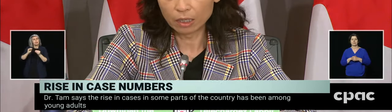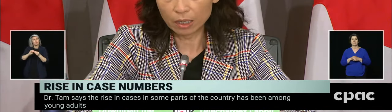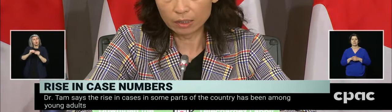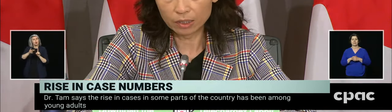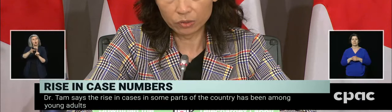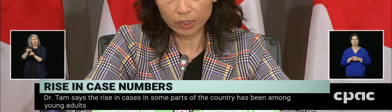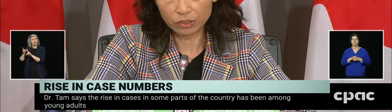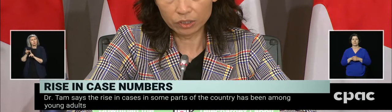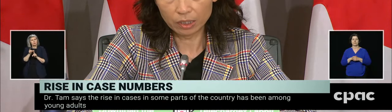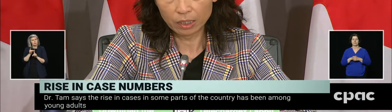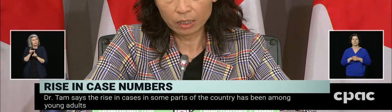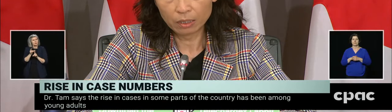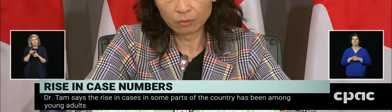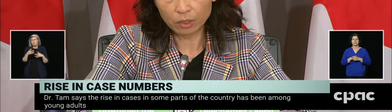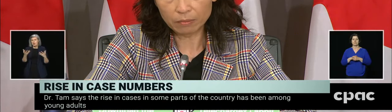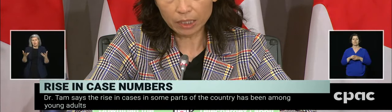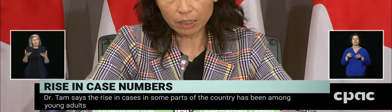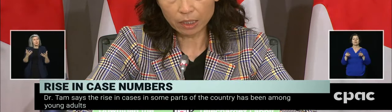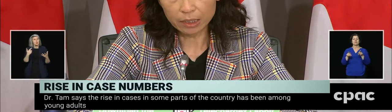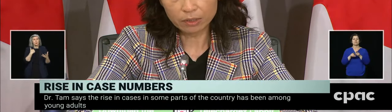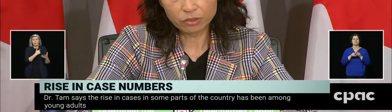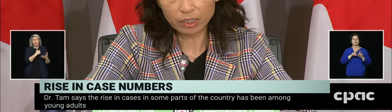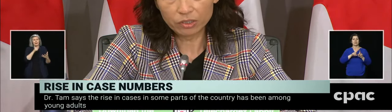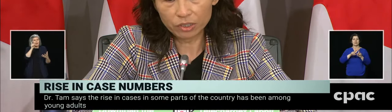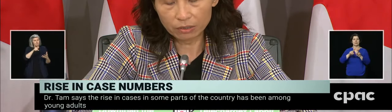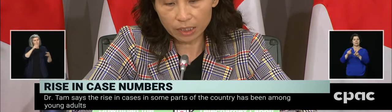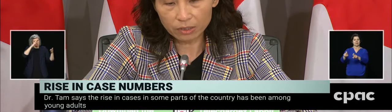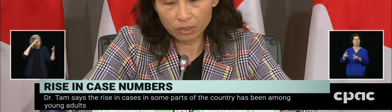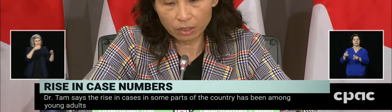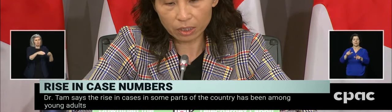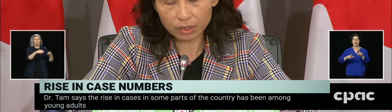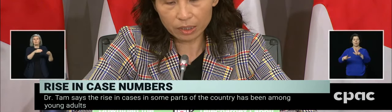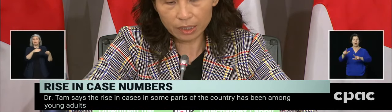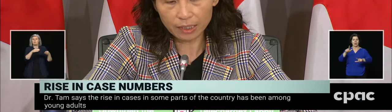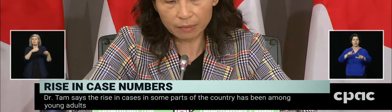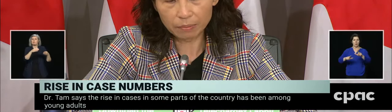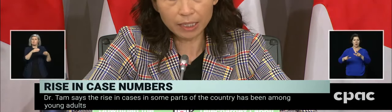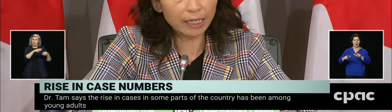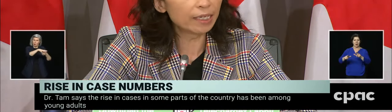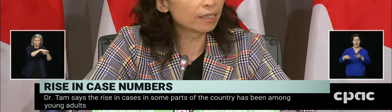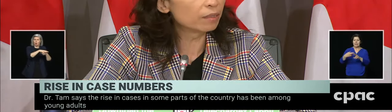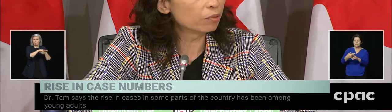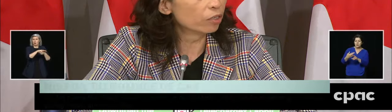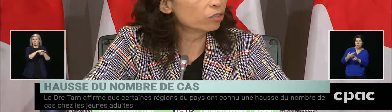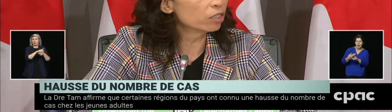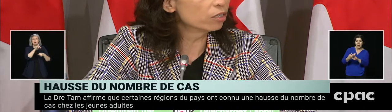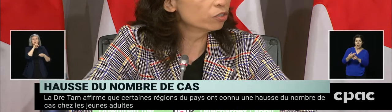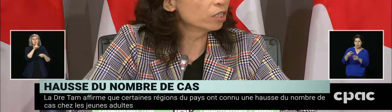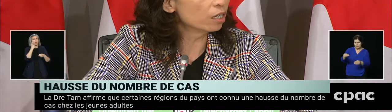NO BLANKET APPROACH ACROSS THE COUNTRY, BECAUSE YOU REALLY HAVE TO LOOK AT THE LOCAL SITUATION.